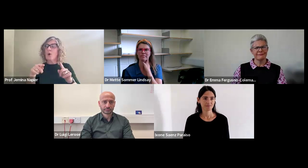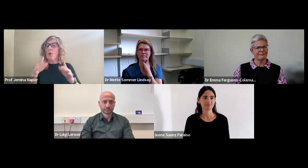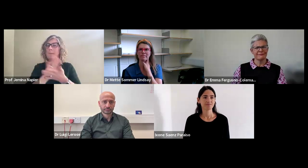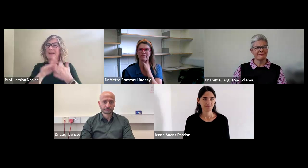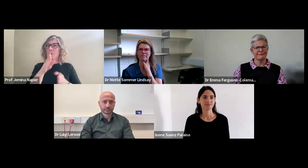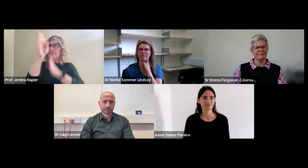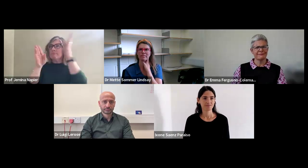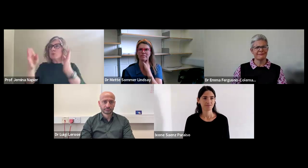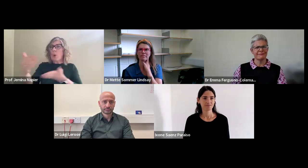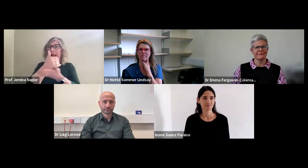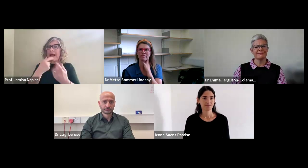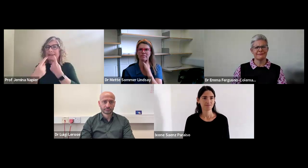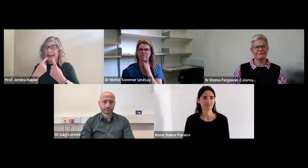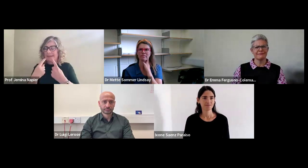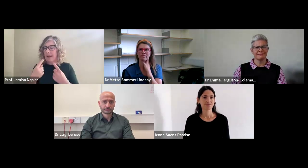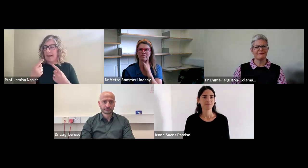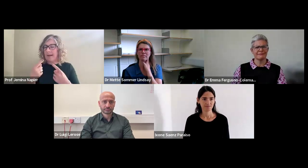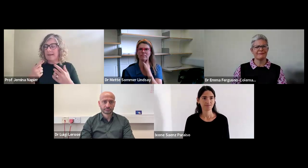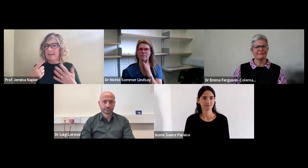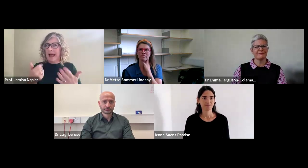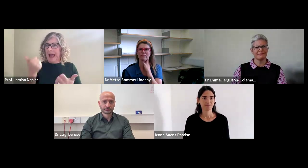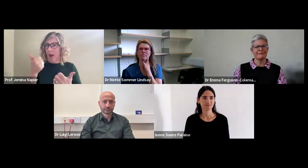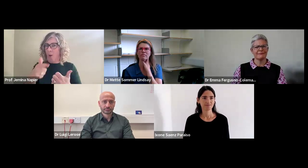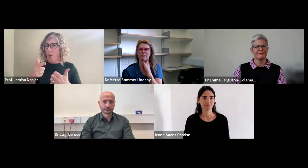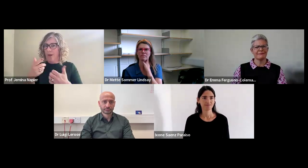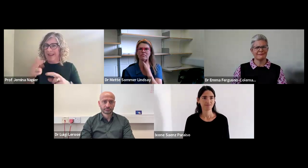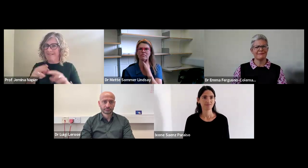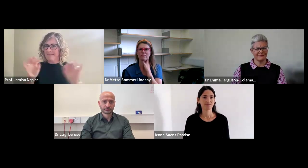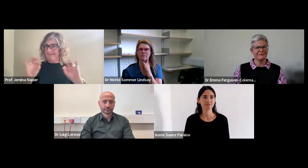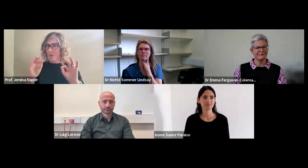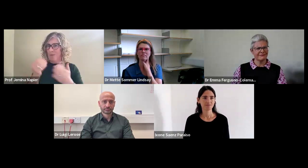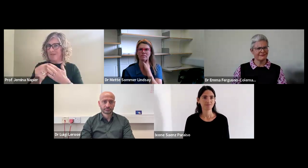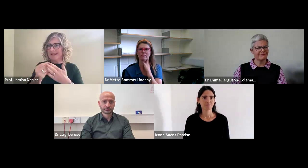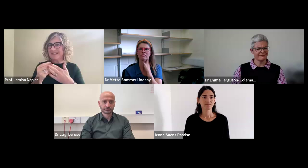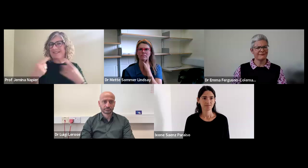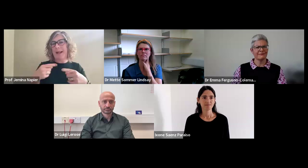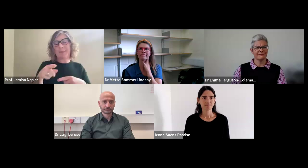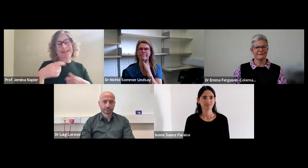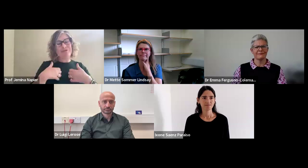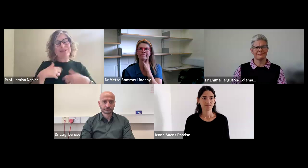they fund, so that can then be difficult if we're talking about data collection,